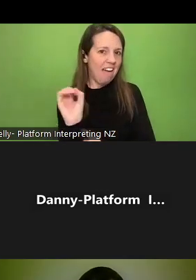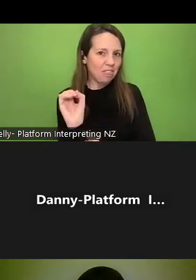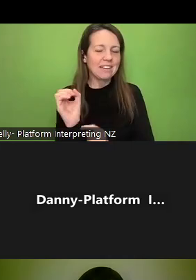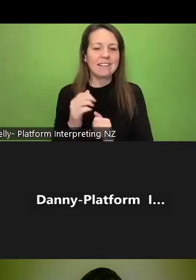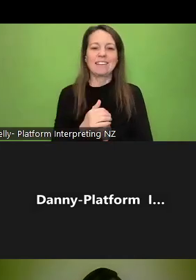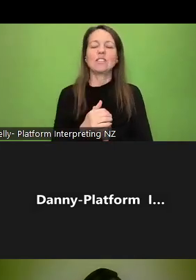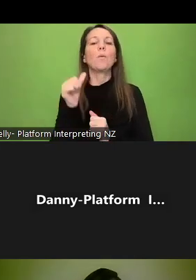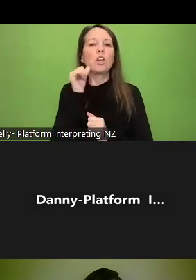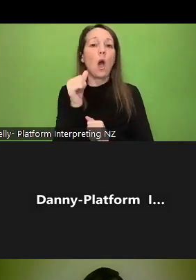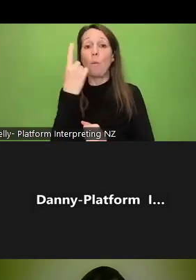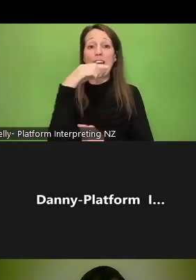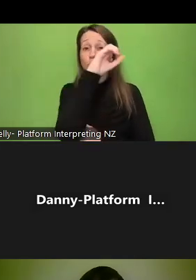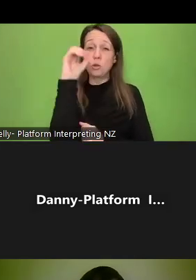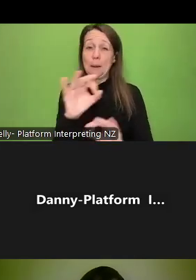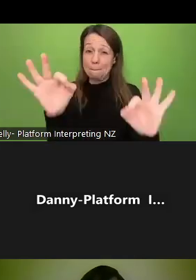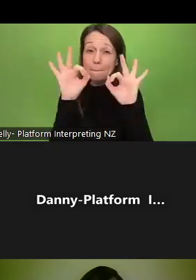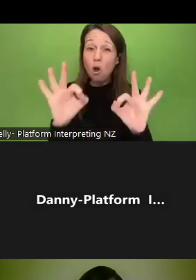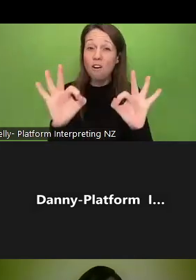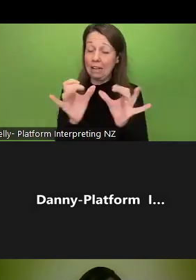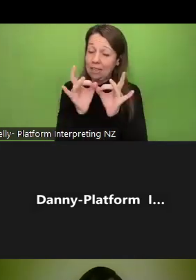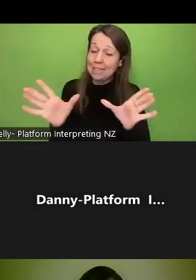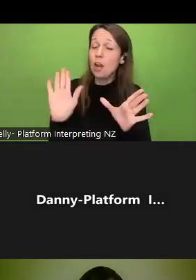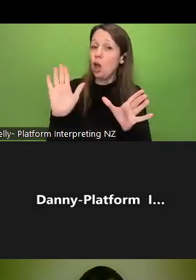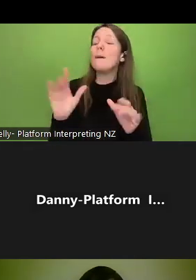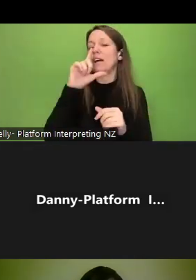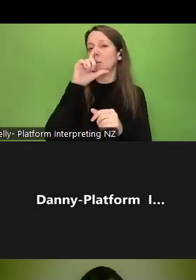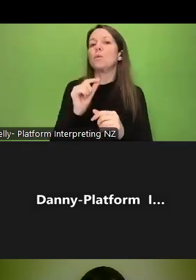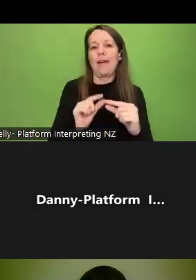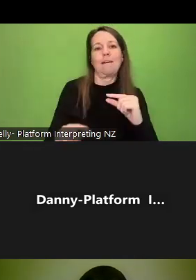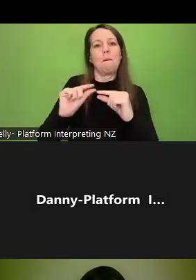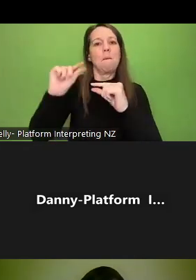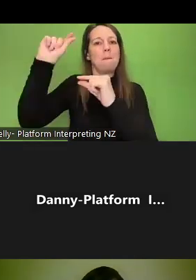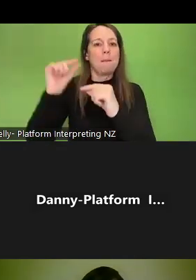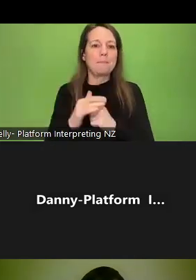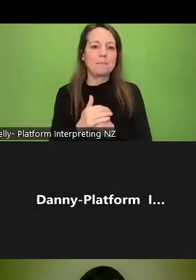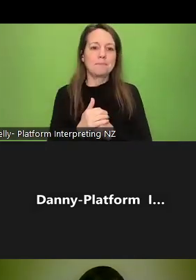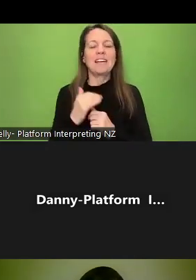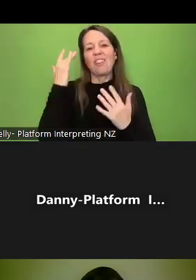But it can always be more. Consider Deaf and disabled people, accessible programs, venue access,